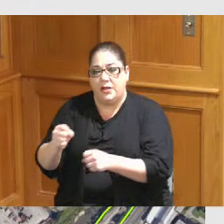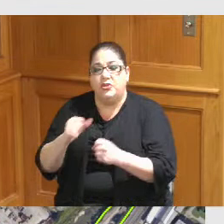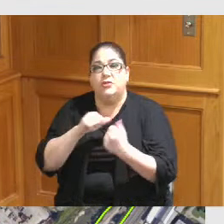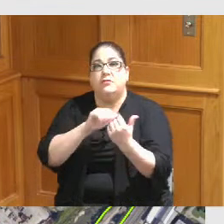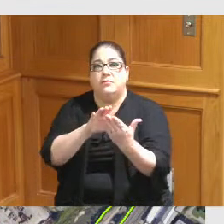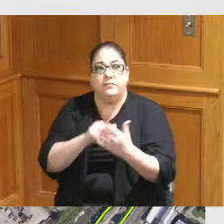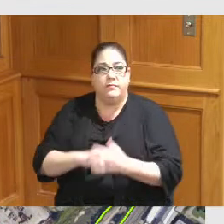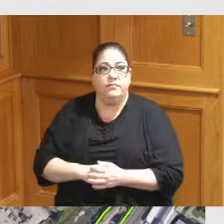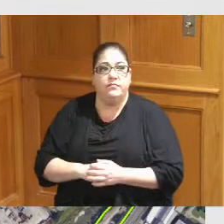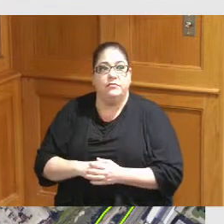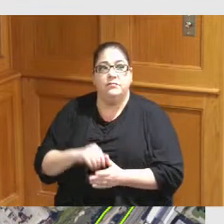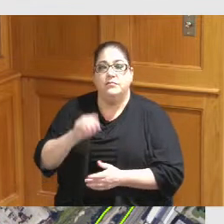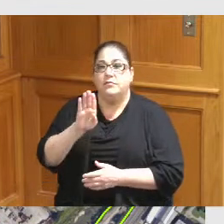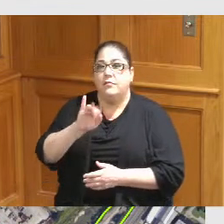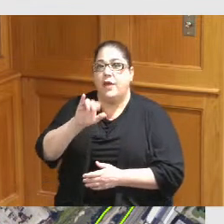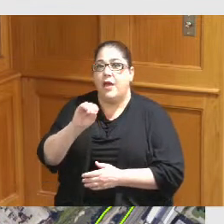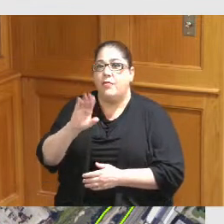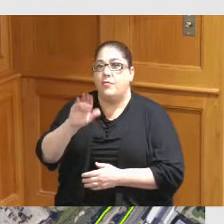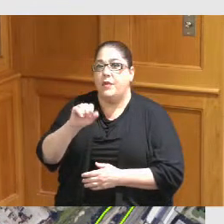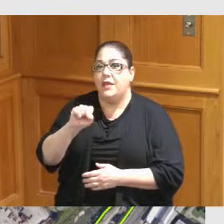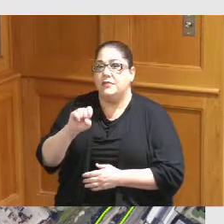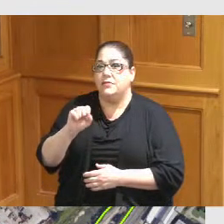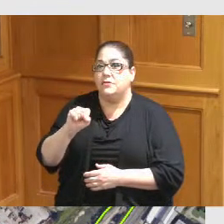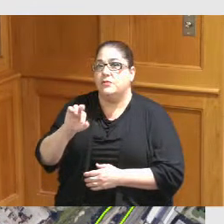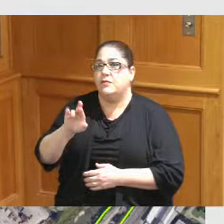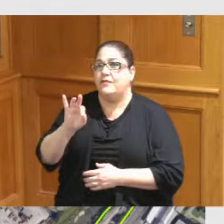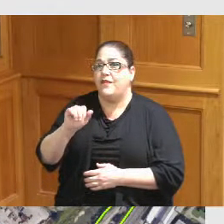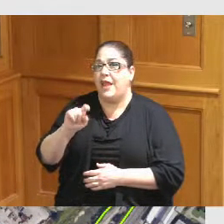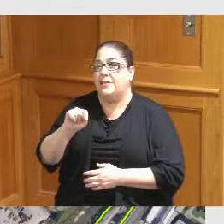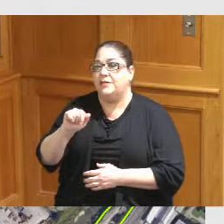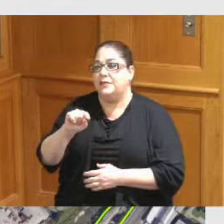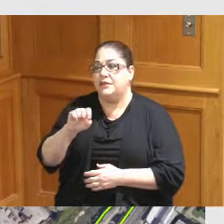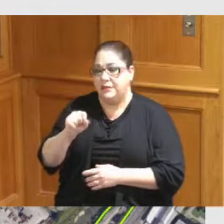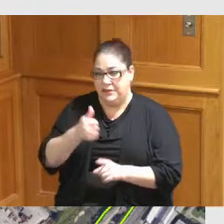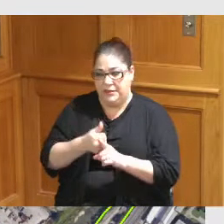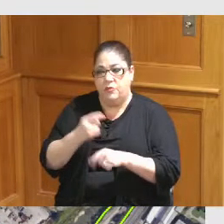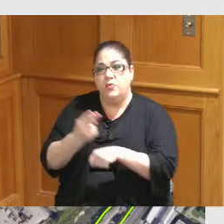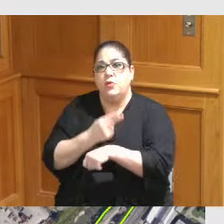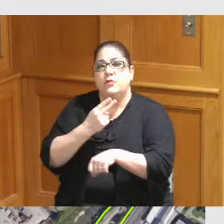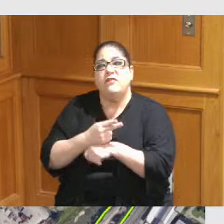these bio-based surfactants for example were heavily used in several disinfectant products like